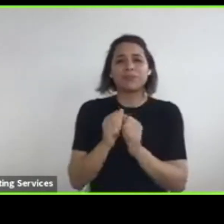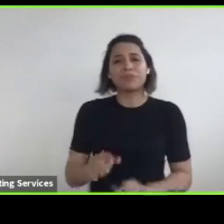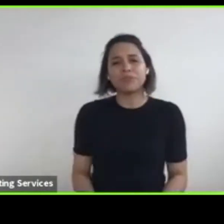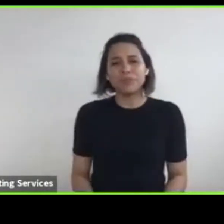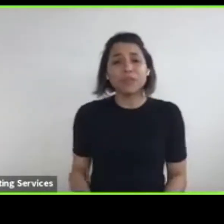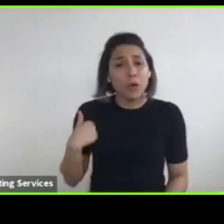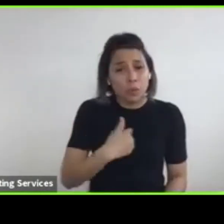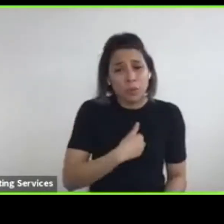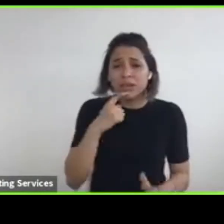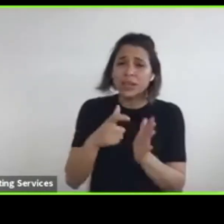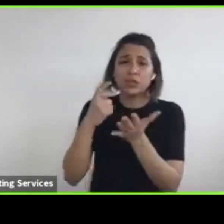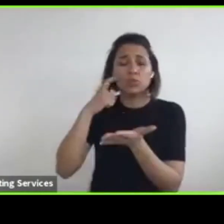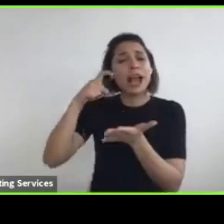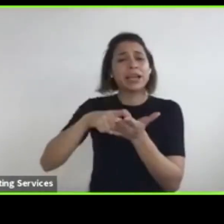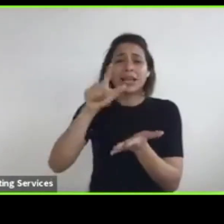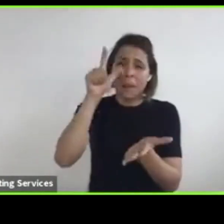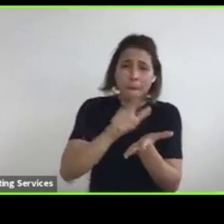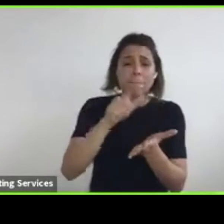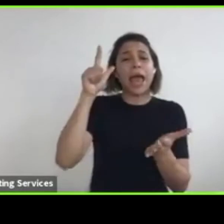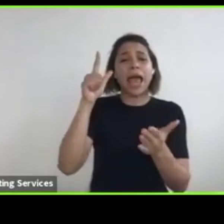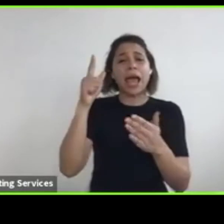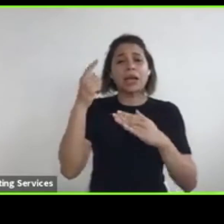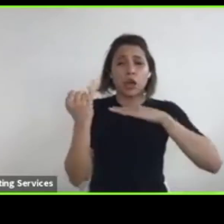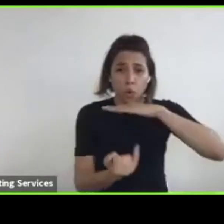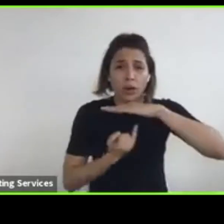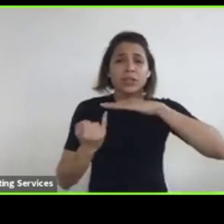AND EVEN SOCIAL DISTANCING CAN TRIGGER TRAUMA FROM RACISM,